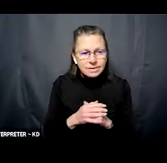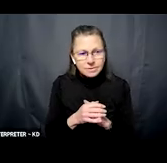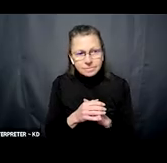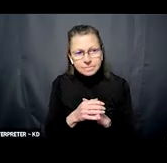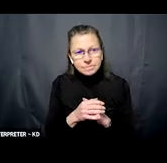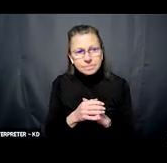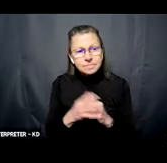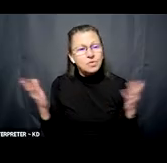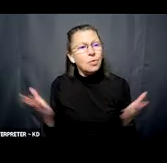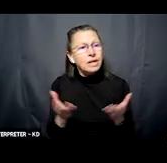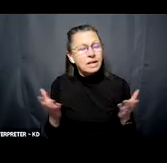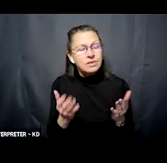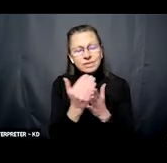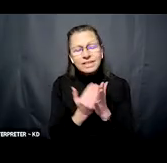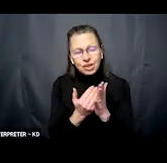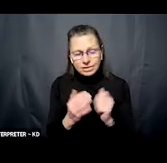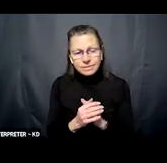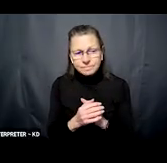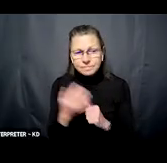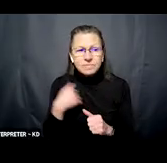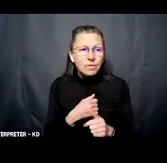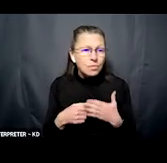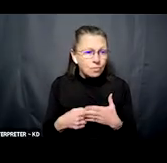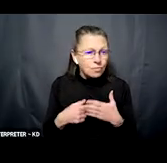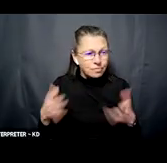Here’s the agenda. We went over the land acknowledgement, the background of the